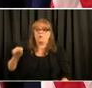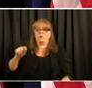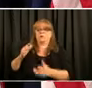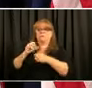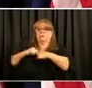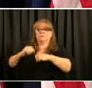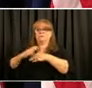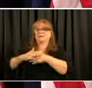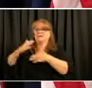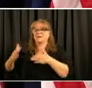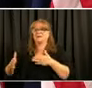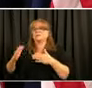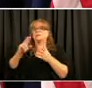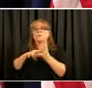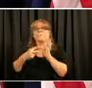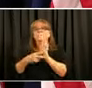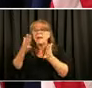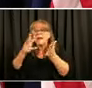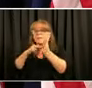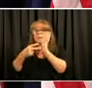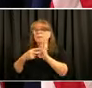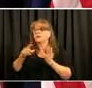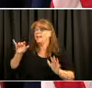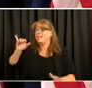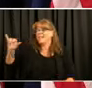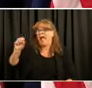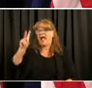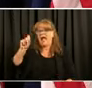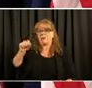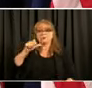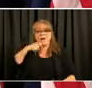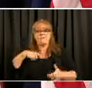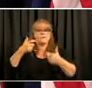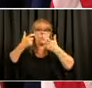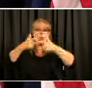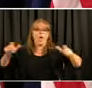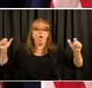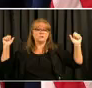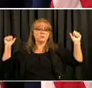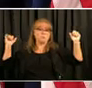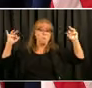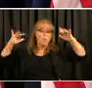of gatherings they're they're more than encouraged to and and have that uh maximum local flexibility